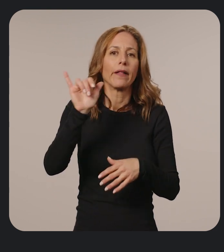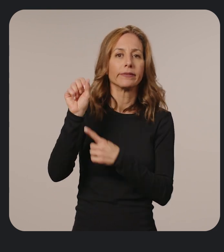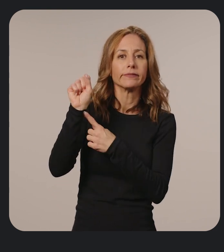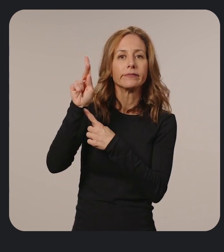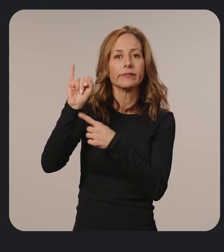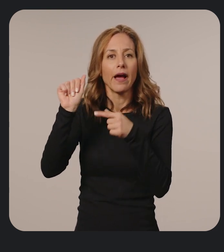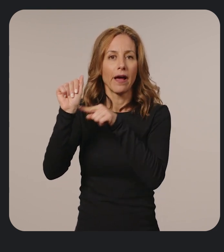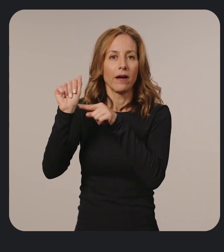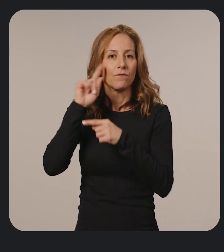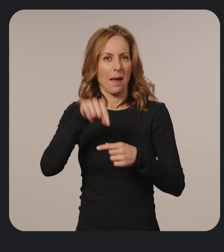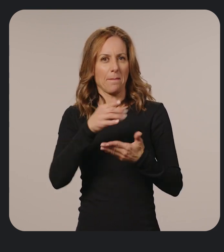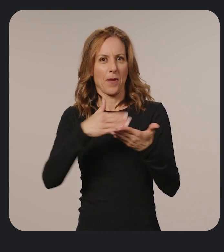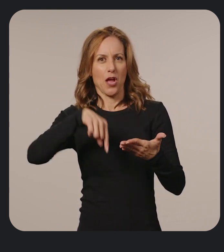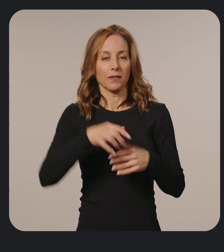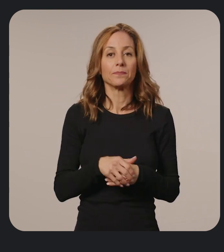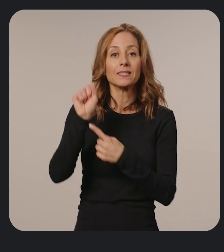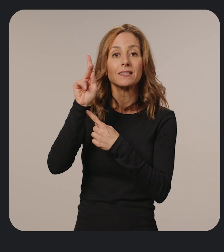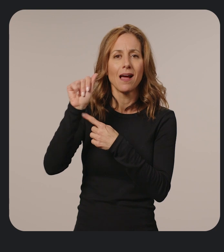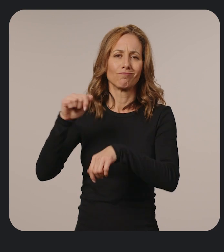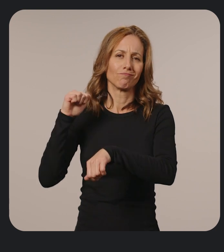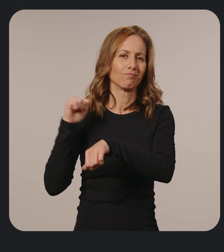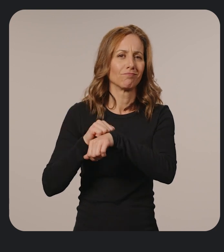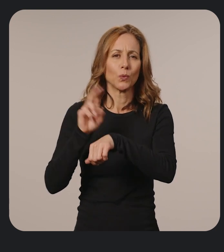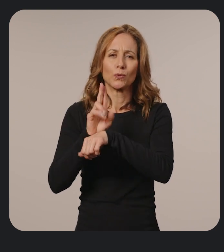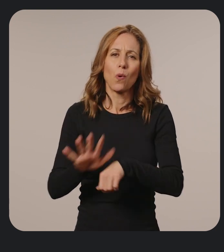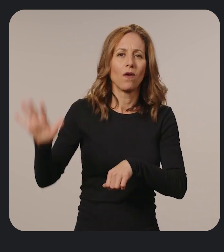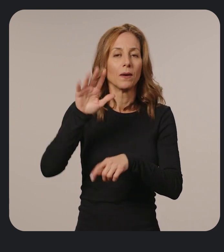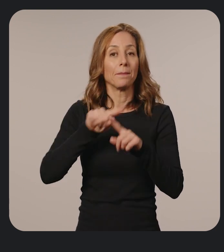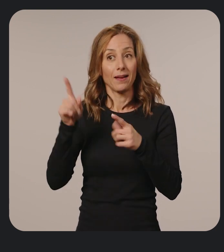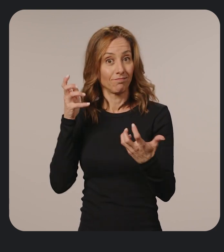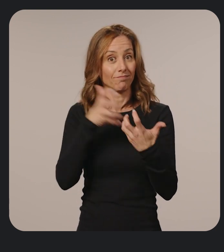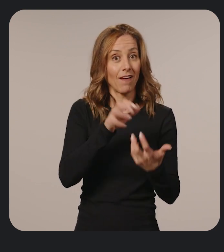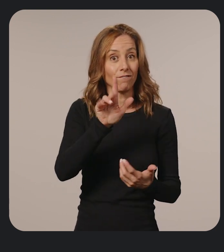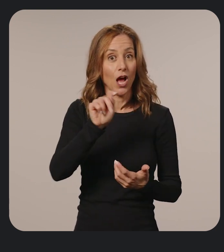library called Skia for this part of the Engine. Skia is rock-solid and used all over the place,